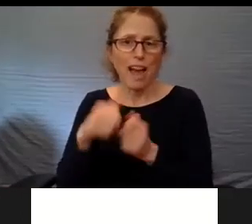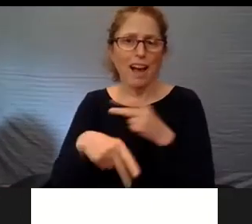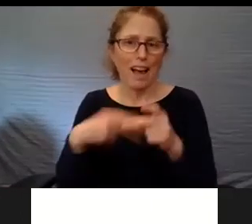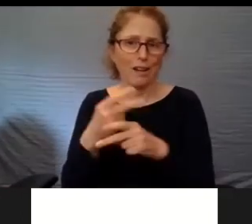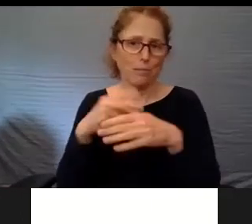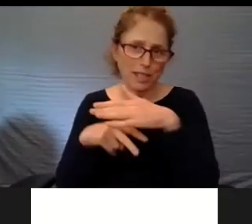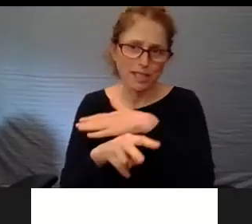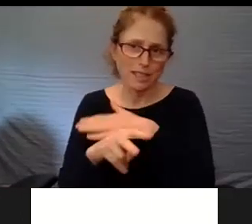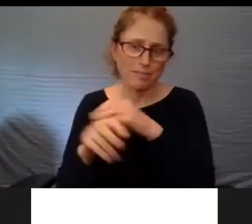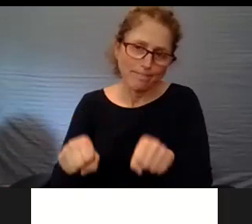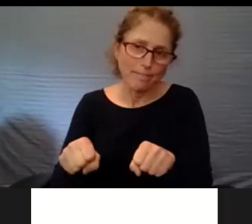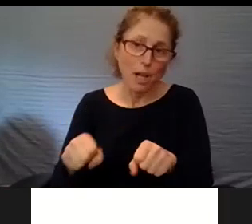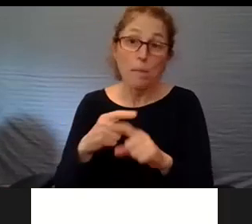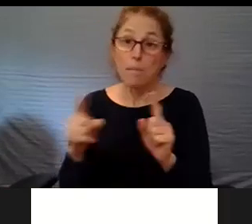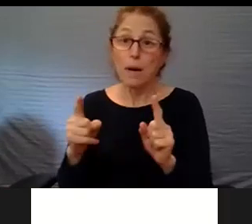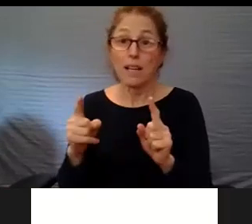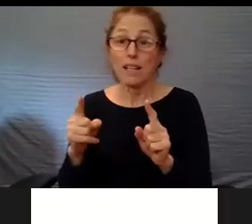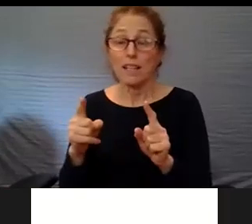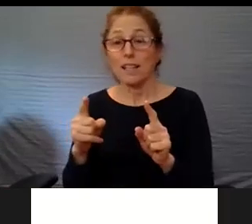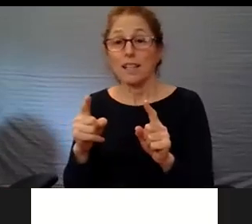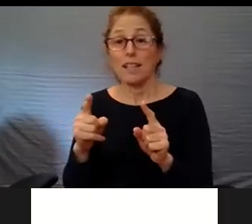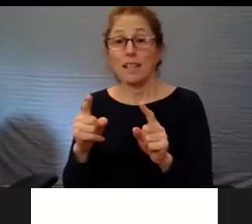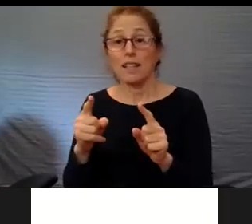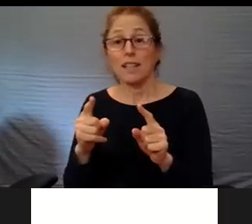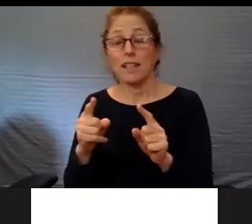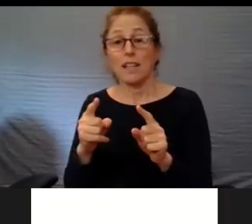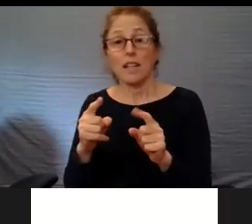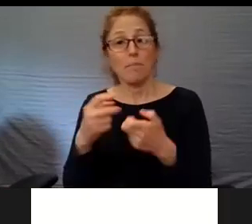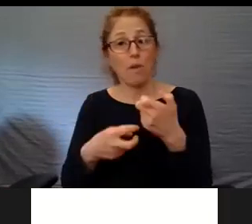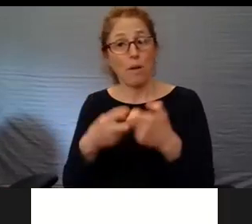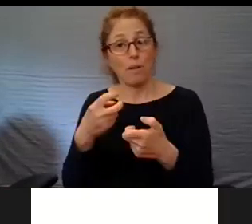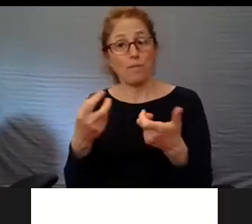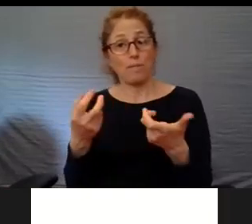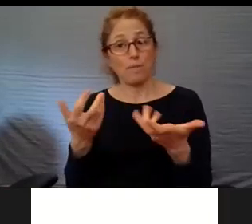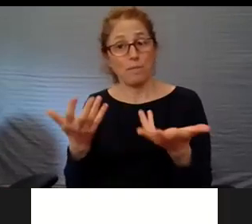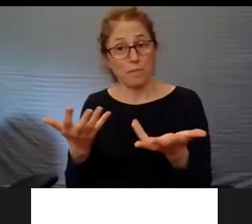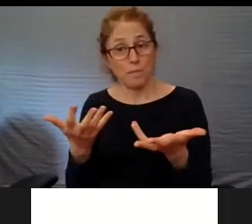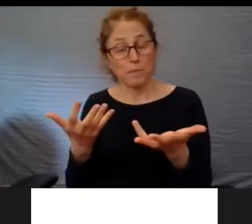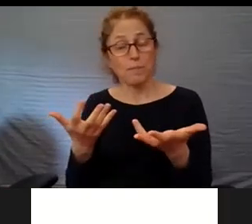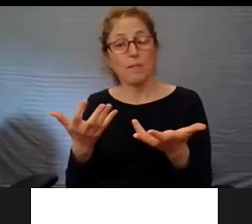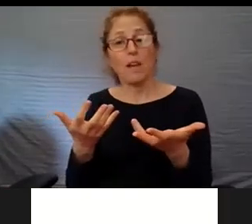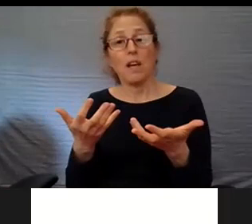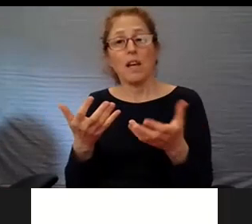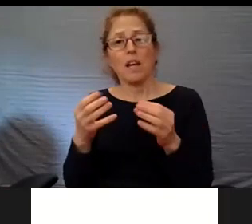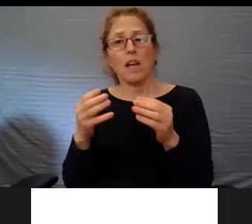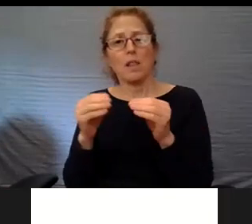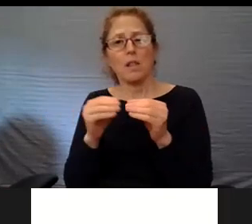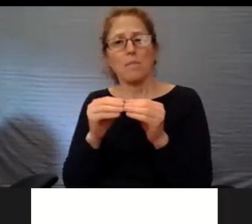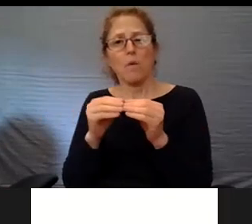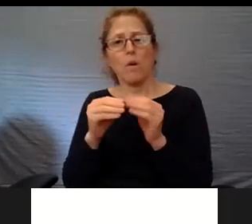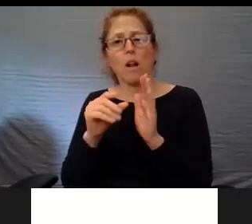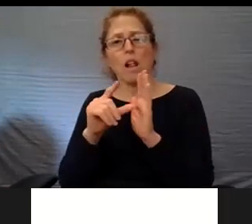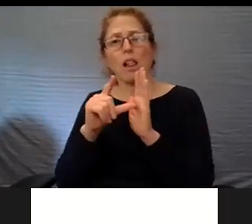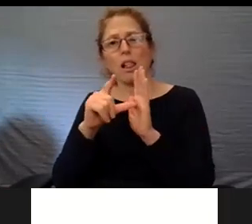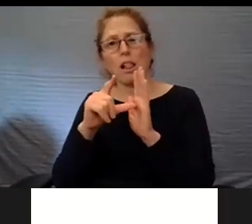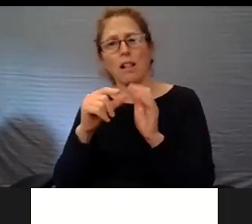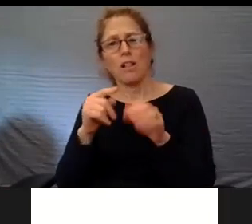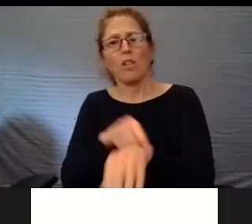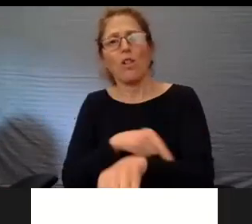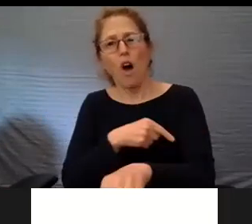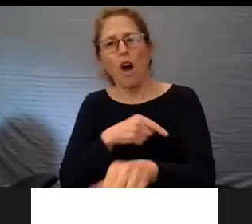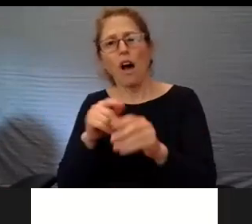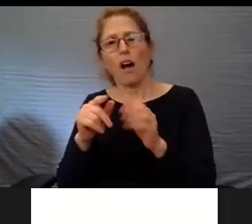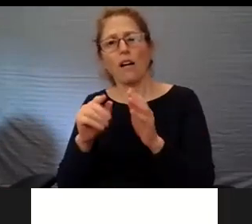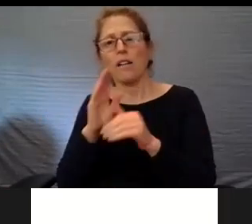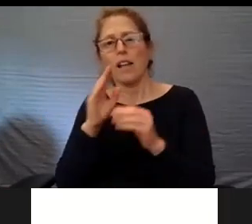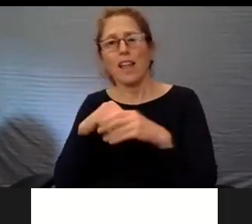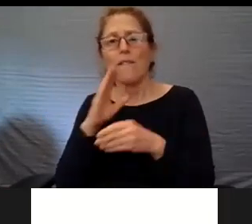But the issue is, the farther out you make a prediction about somebody's survival,